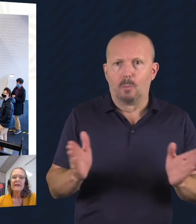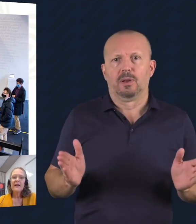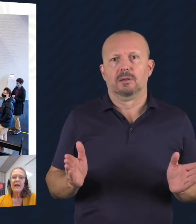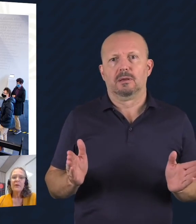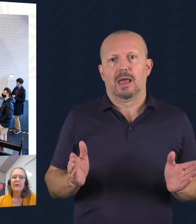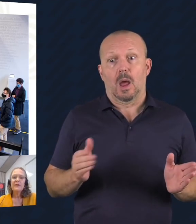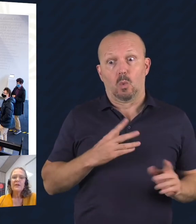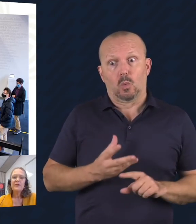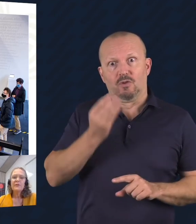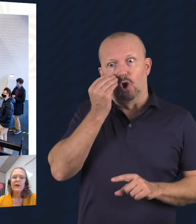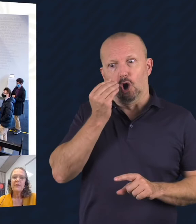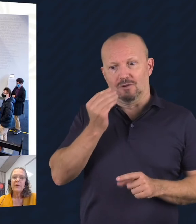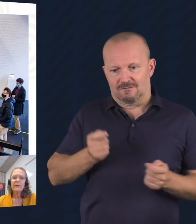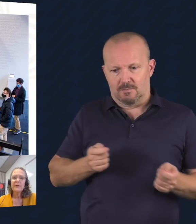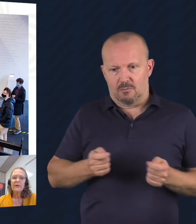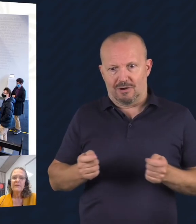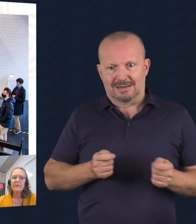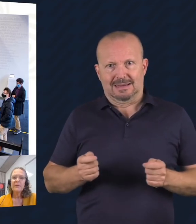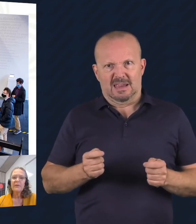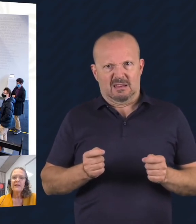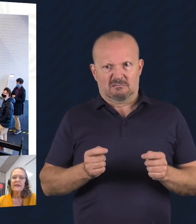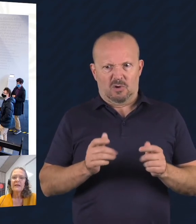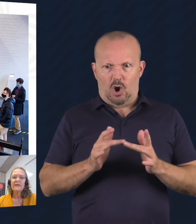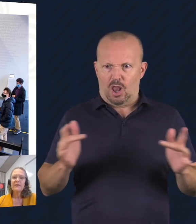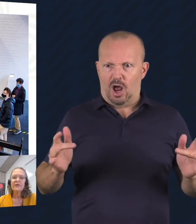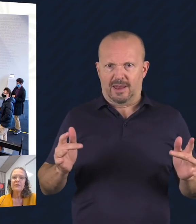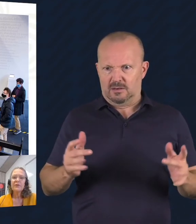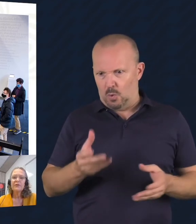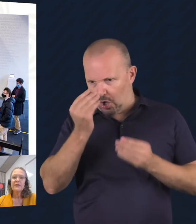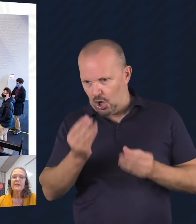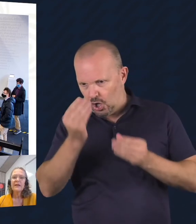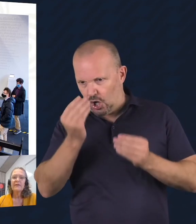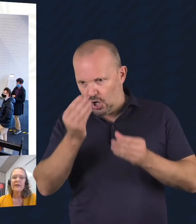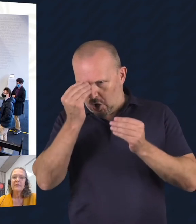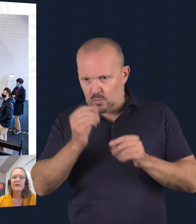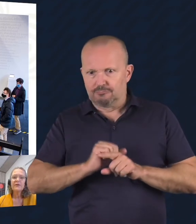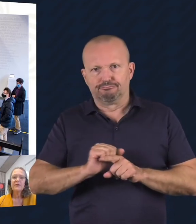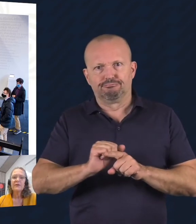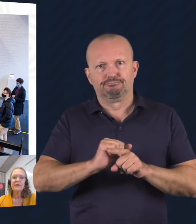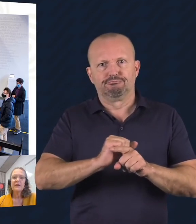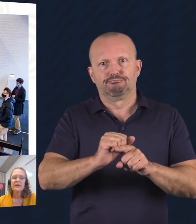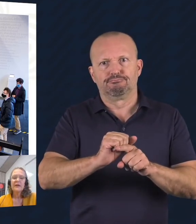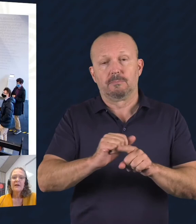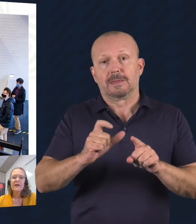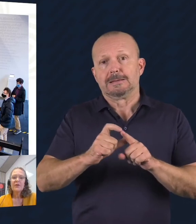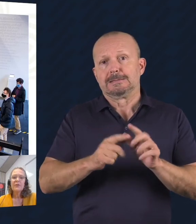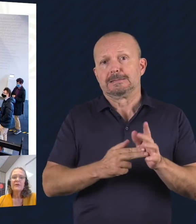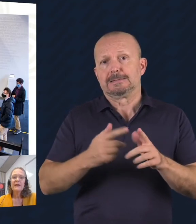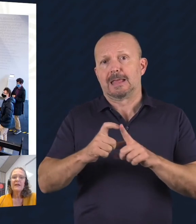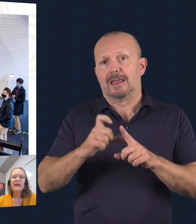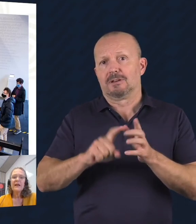And we will continue to bring what we've learned from operating in a virtual world into everything we do. The Honourable David Clark,